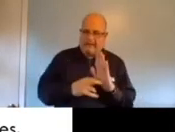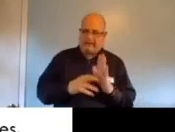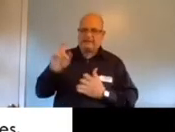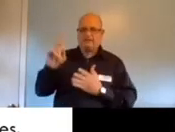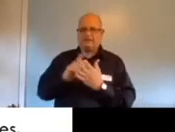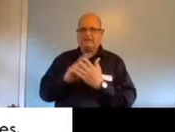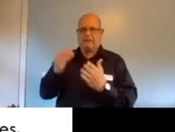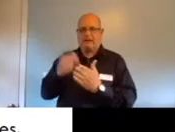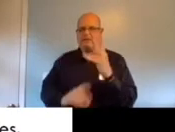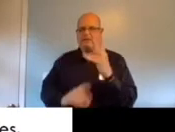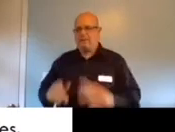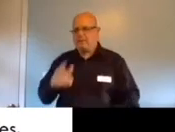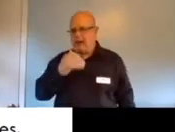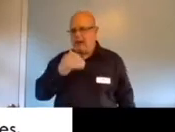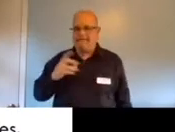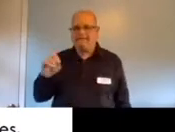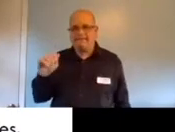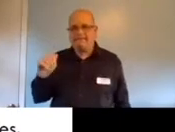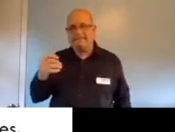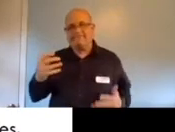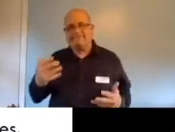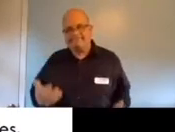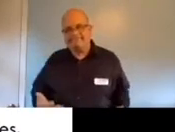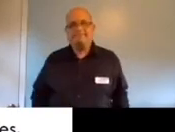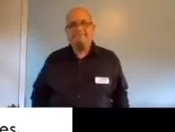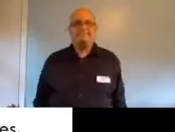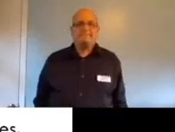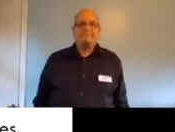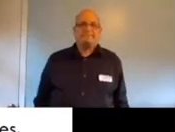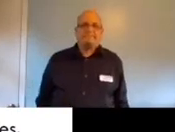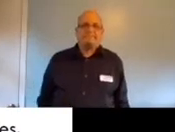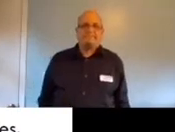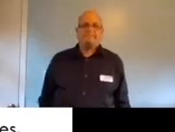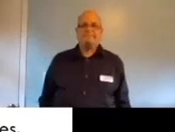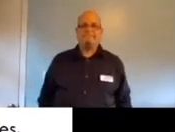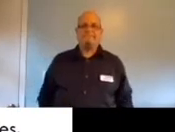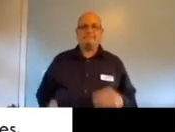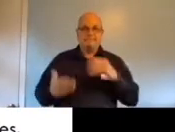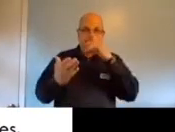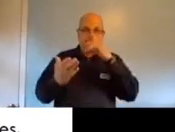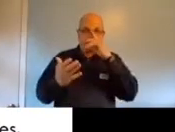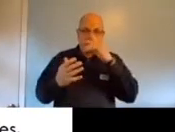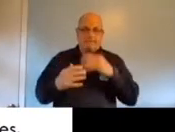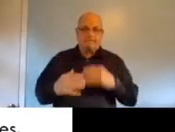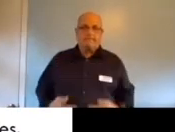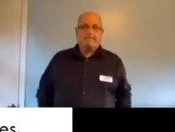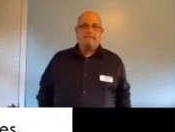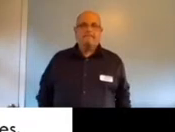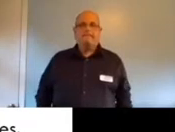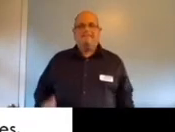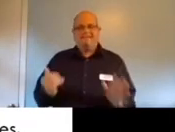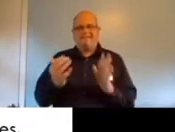with disabilities. I mean there are thousands of people who have